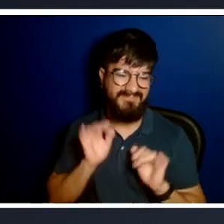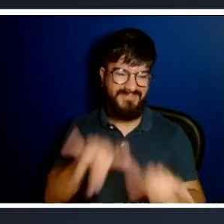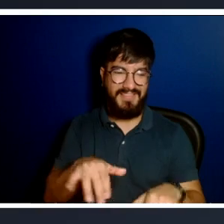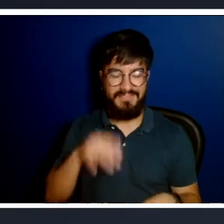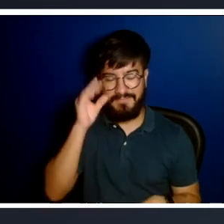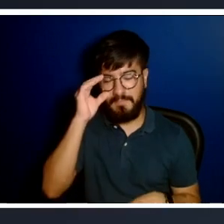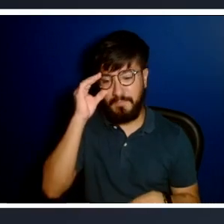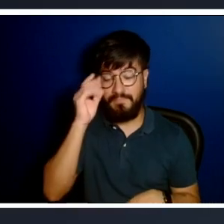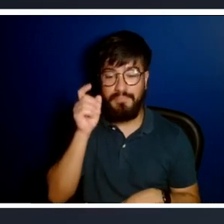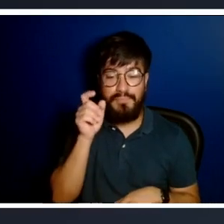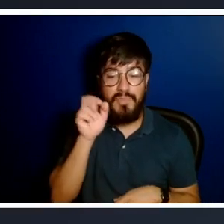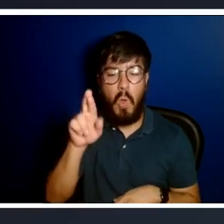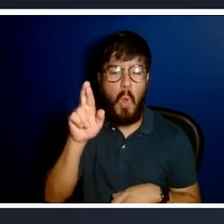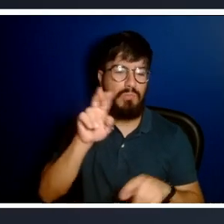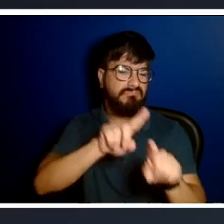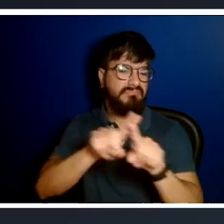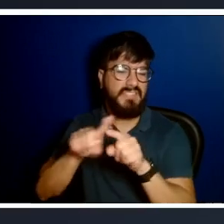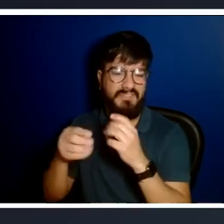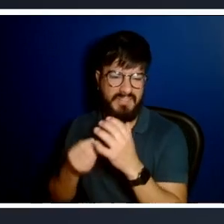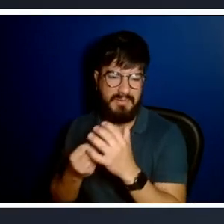they love to eat insects and meat. Laura Hernandez: